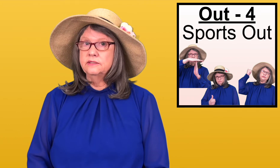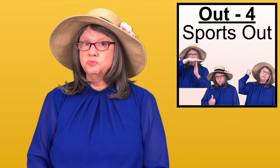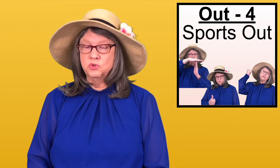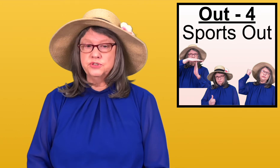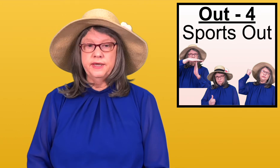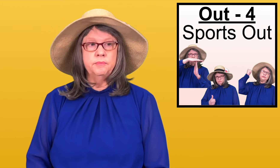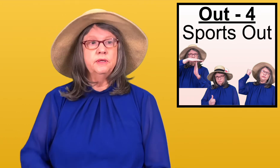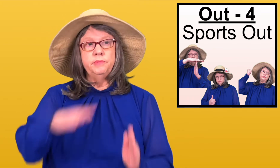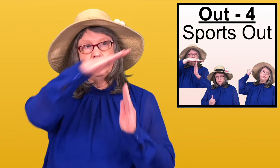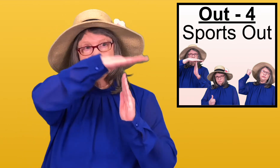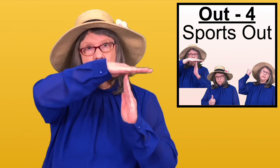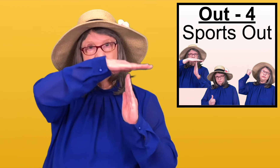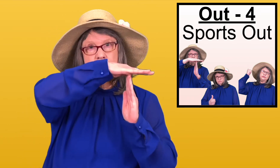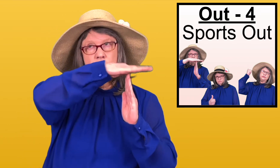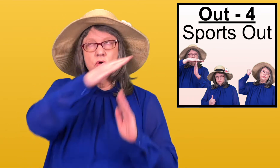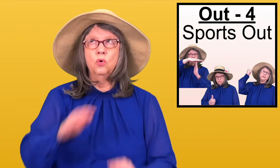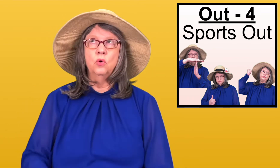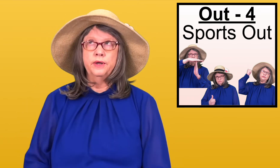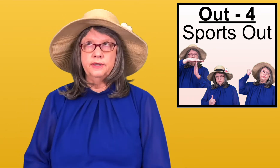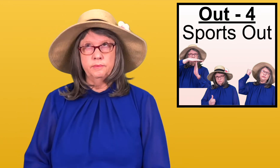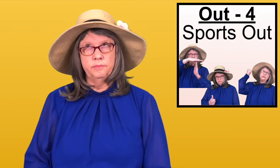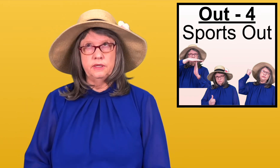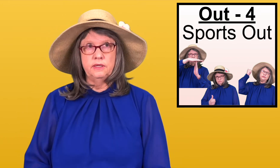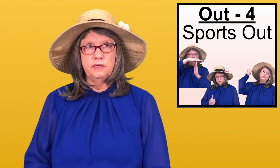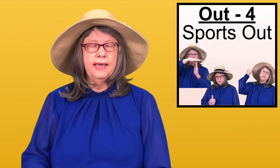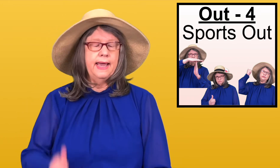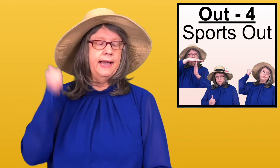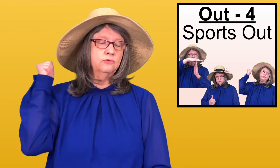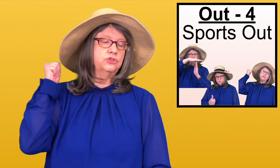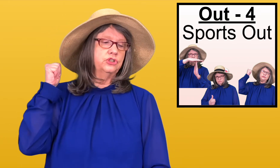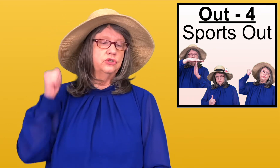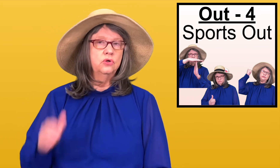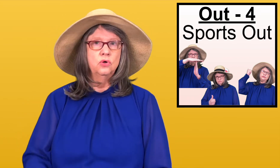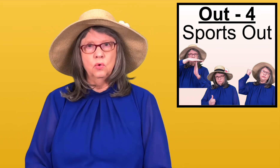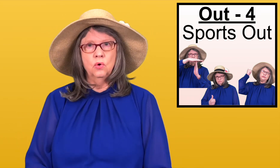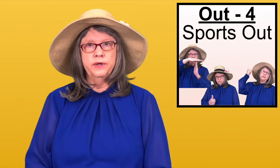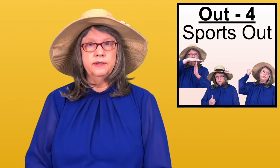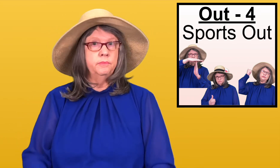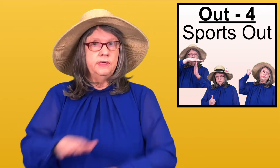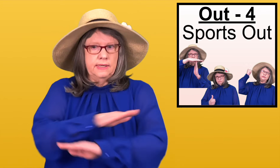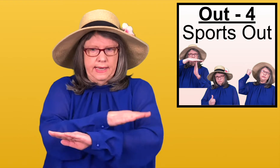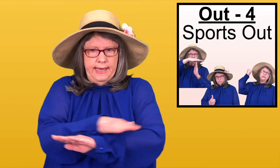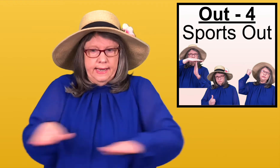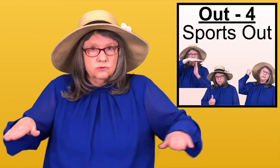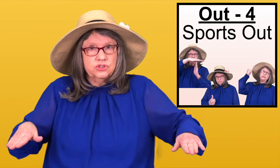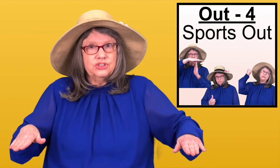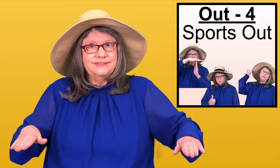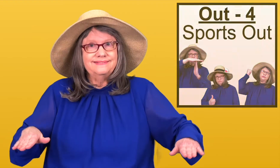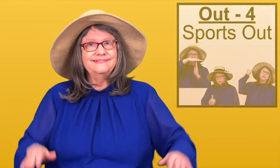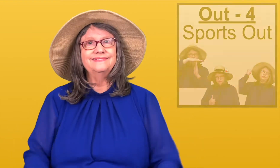sports game can be TIME-OUT, or it can be OUT, or it can be OUT.